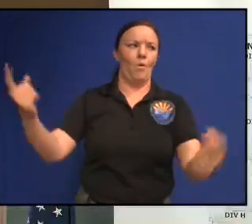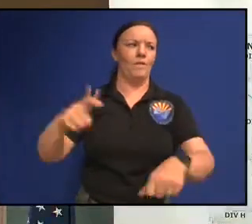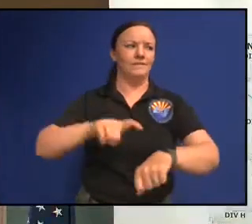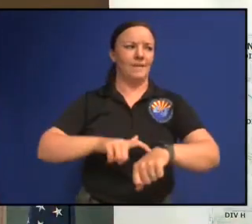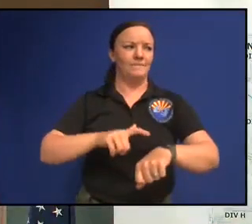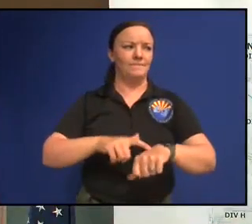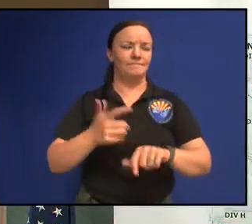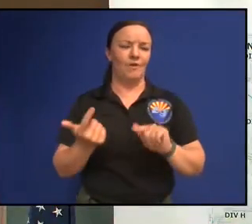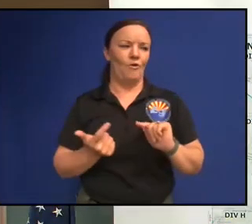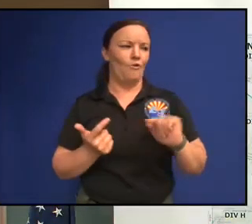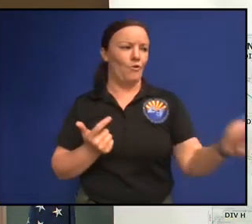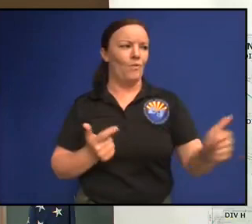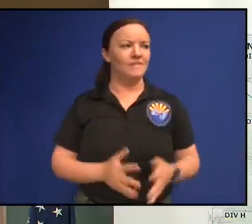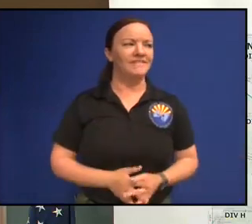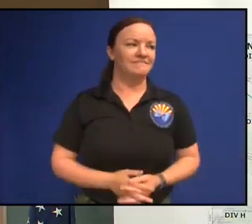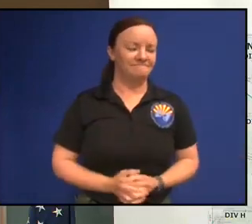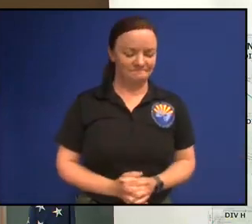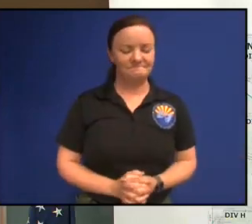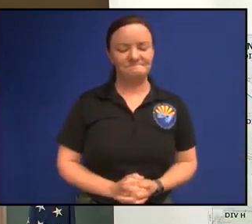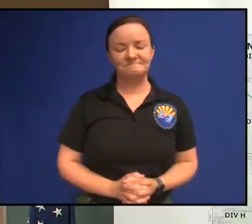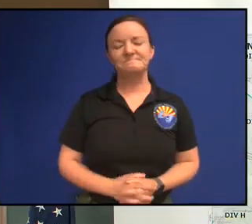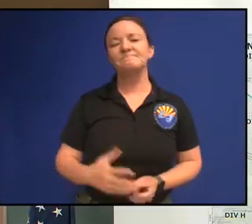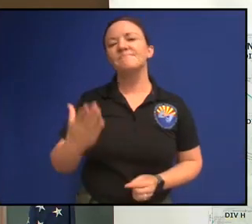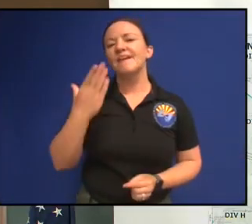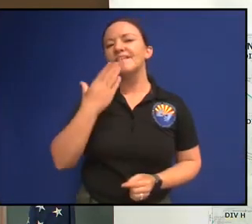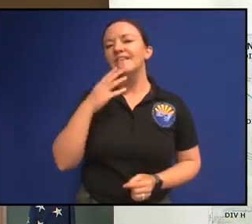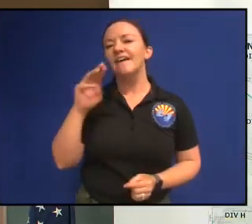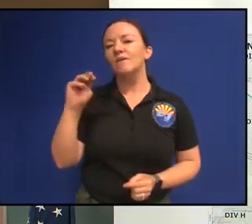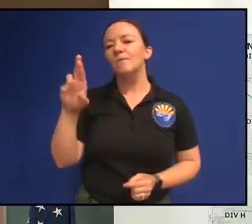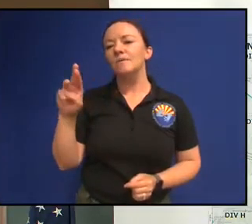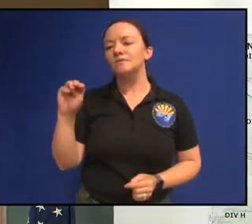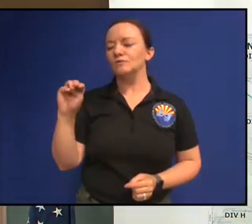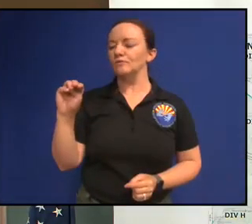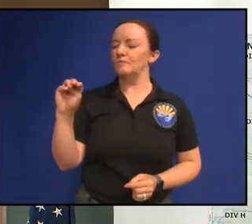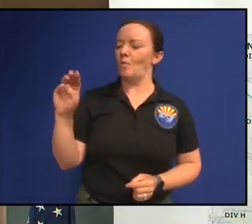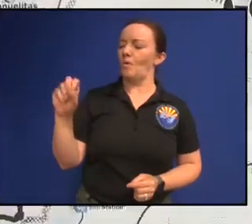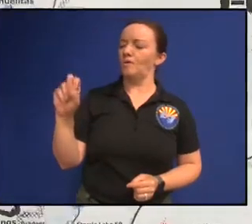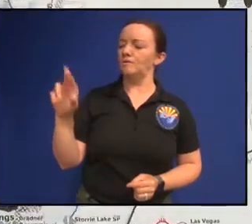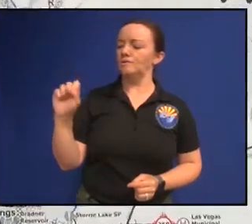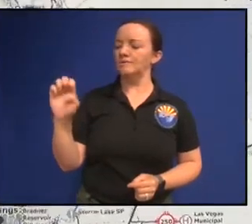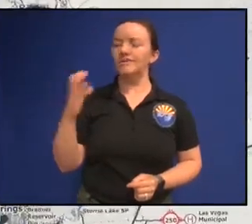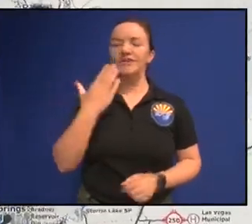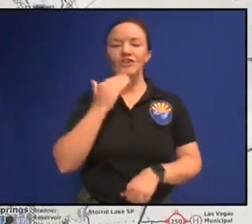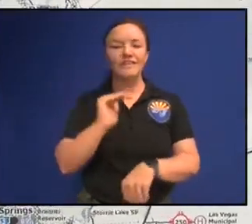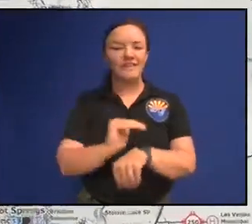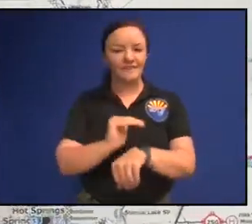ALL YOURS, SHERIFF. THANK YOU, MR. MORRIS. GOOD EVENING, EVERYBODY.